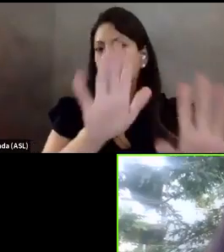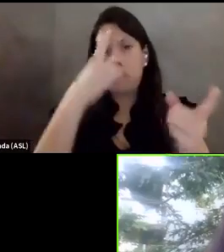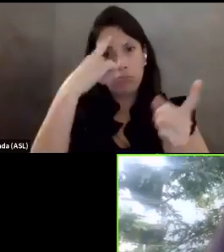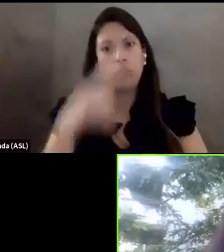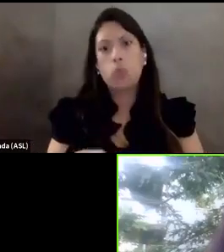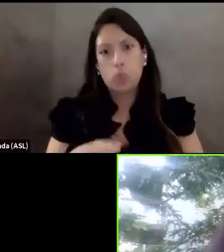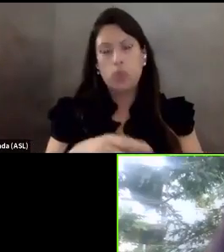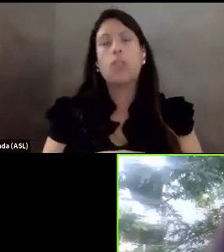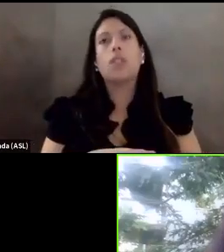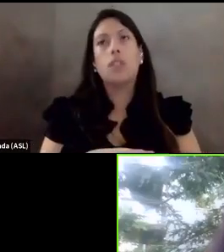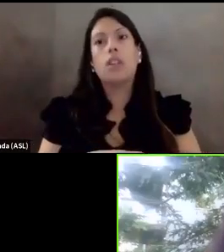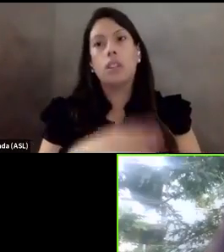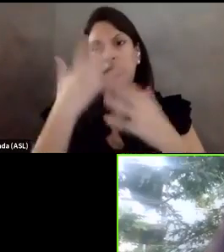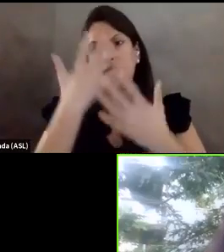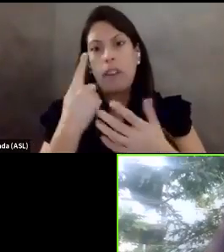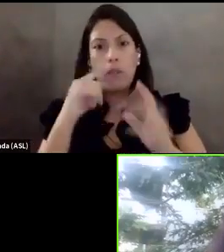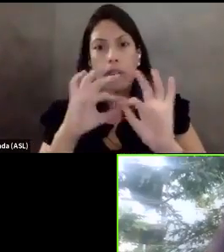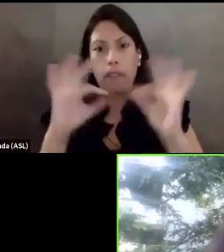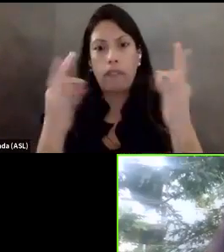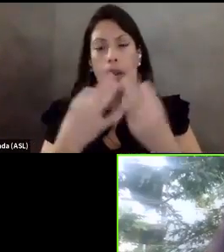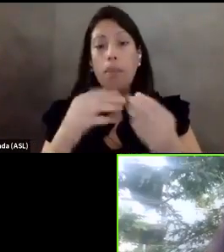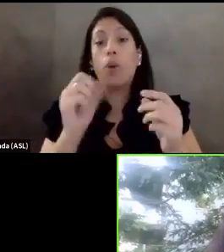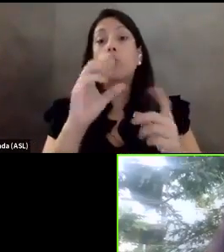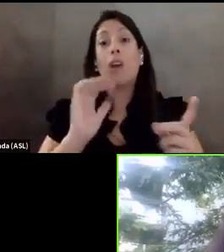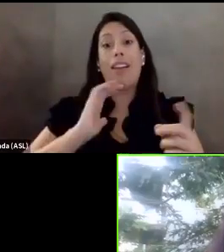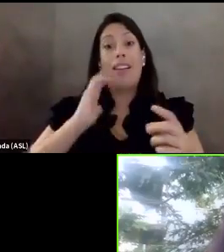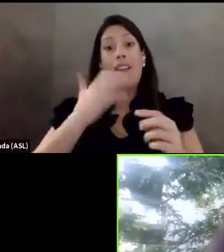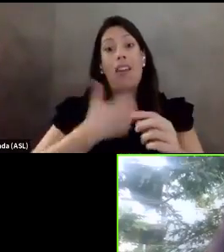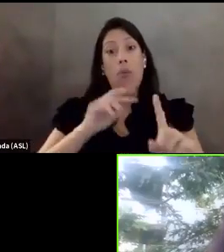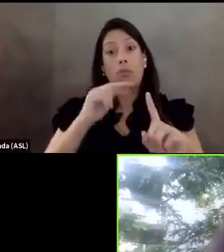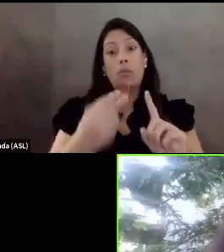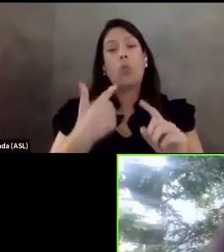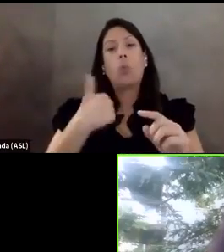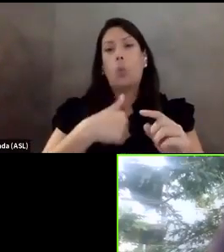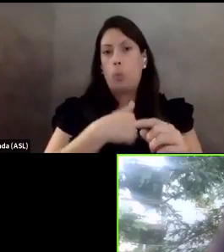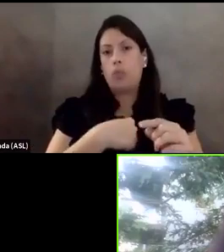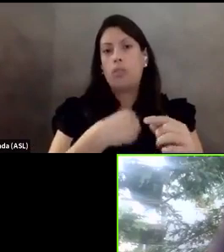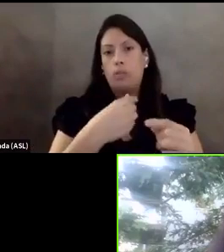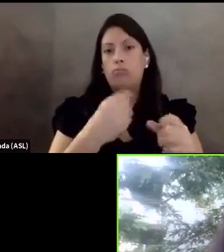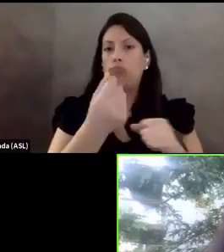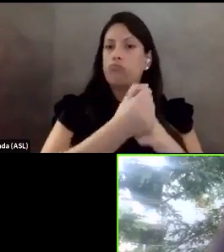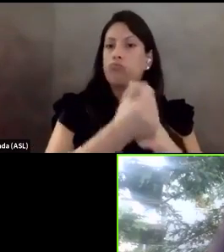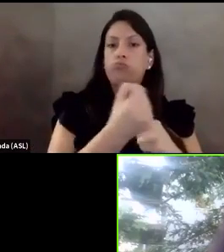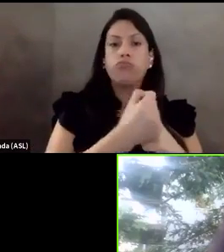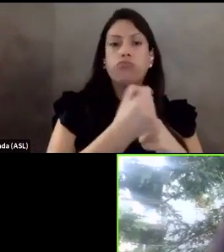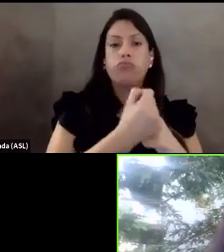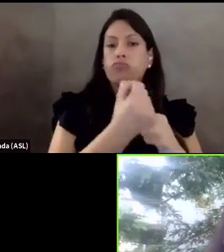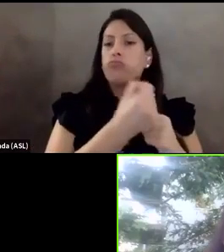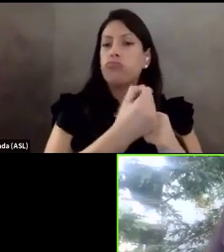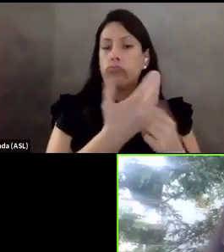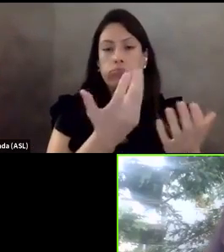we provide technical assistance, guidance and any support that we can.